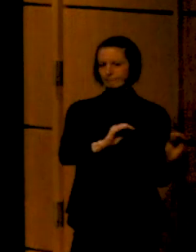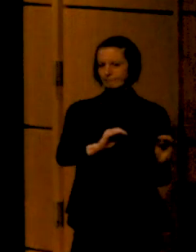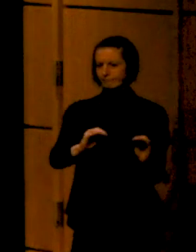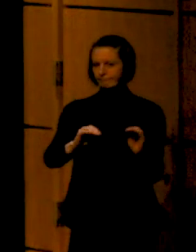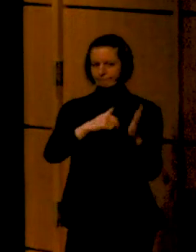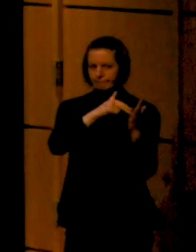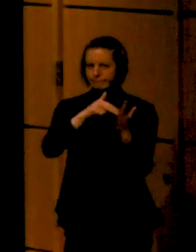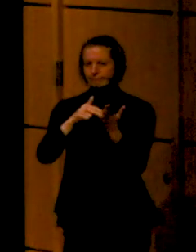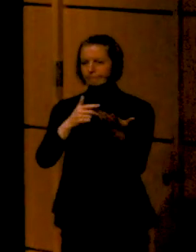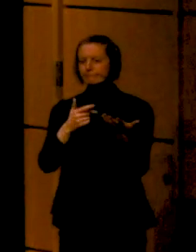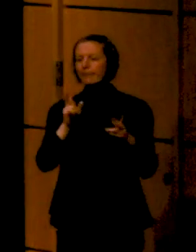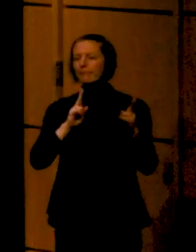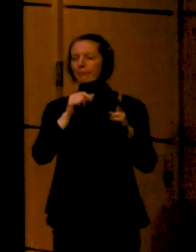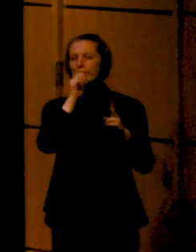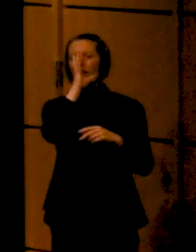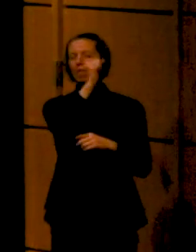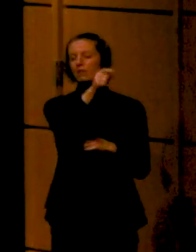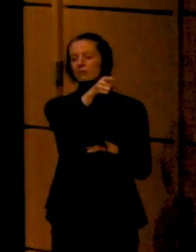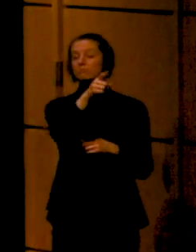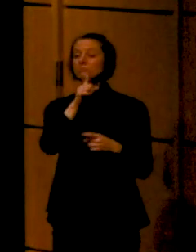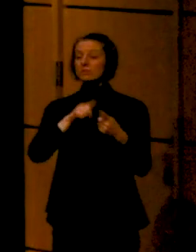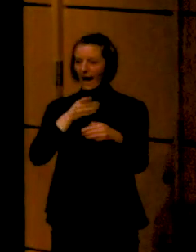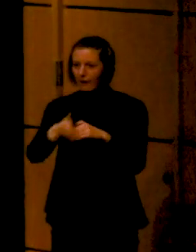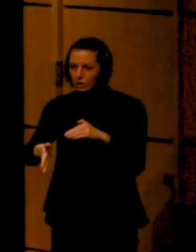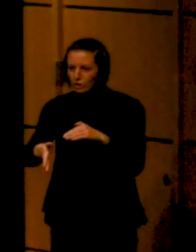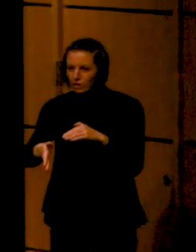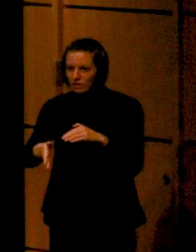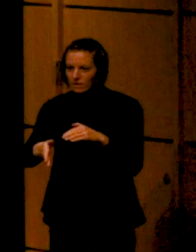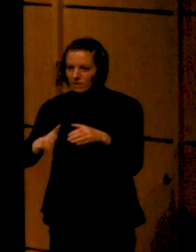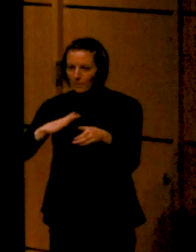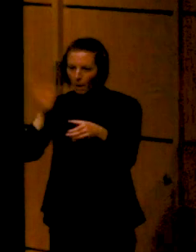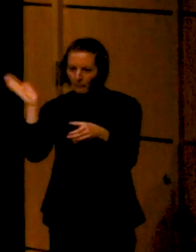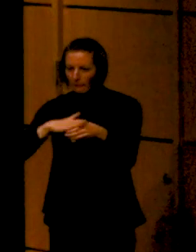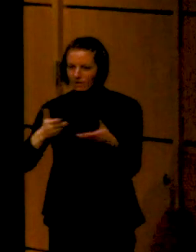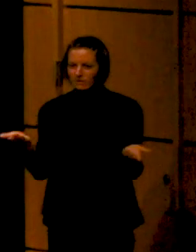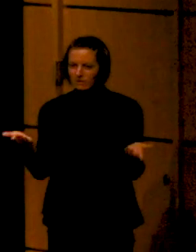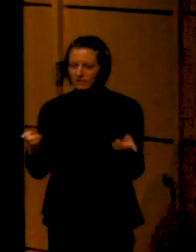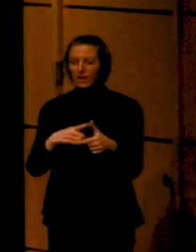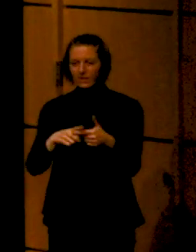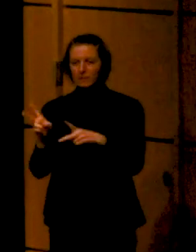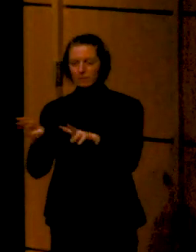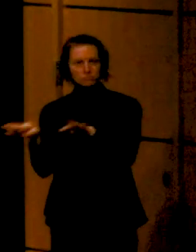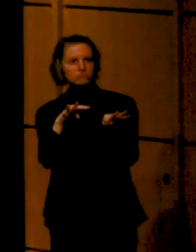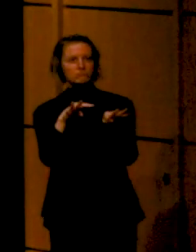got so much attention from artists until it blew and then it started getting quite a bit.